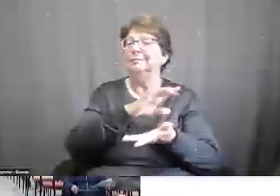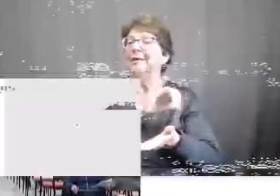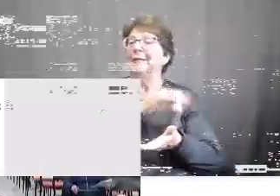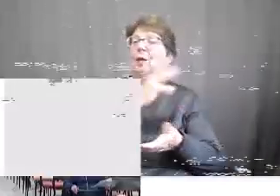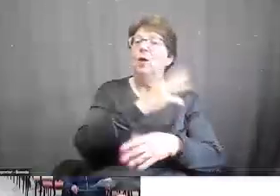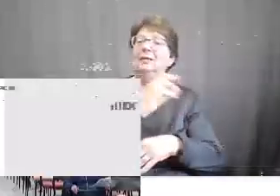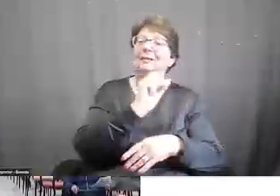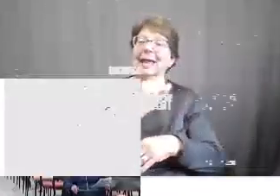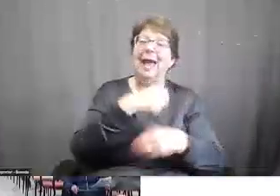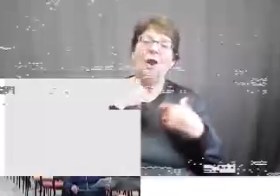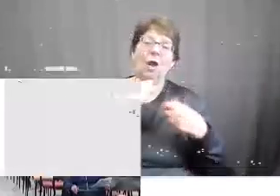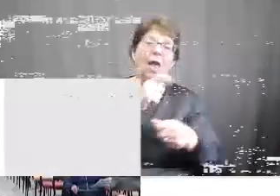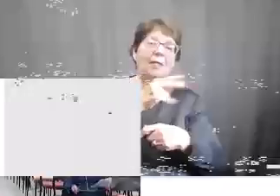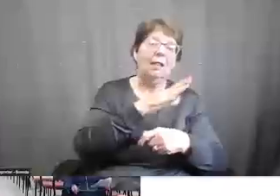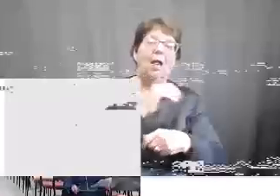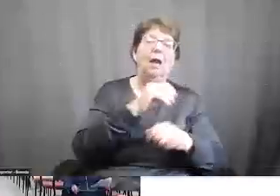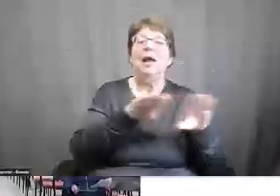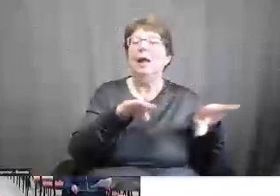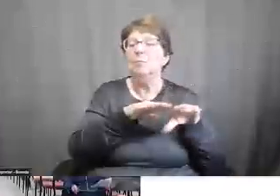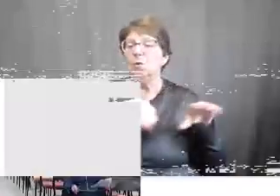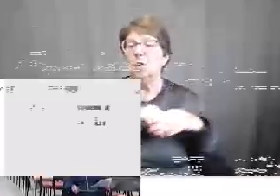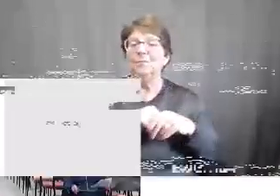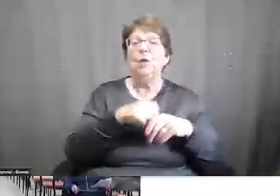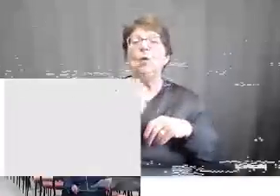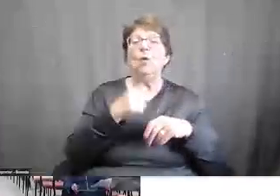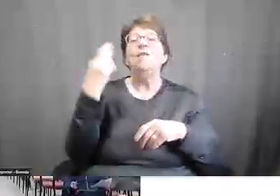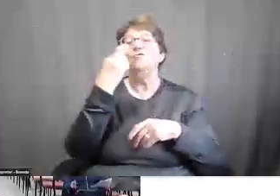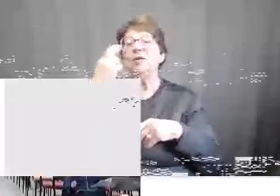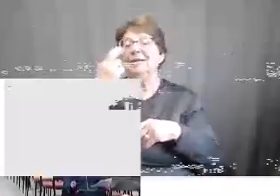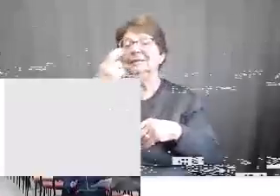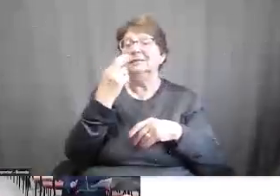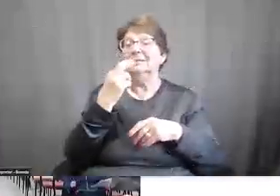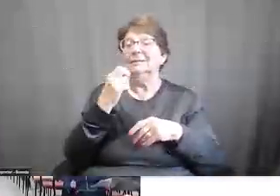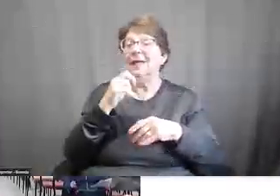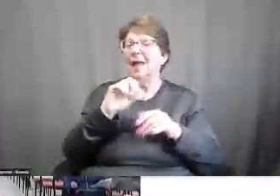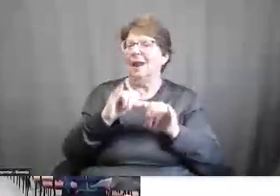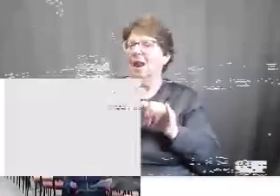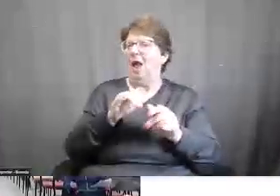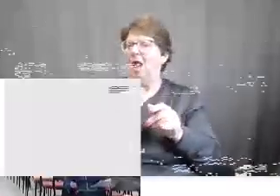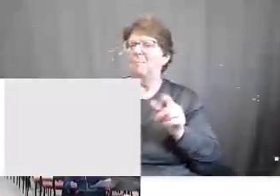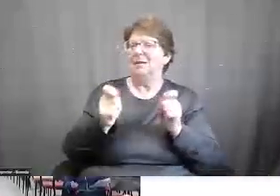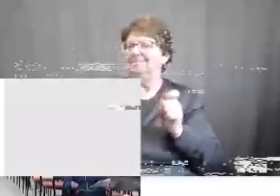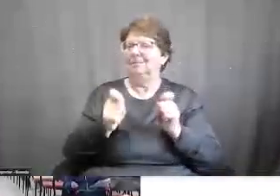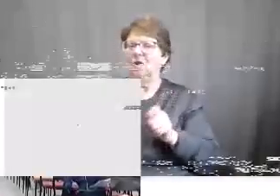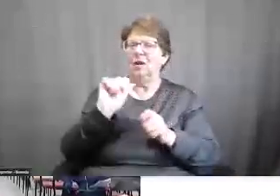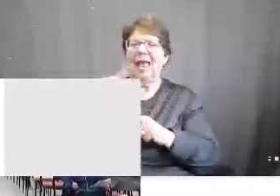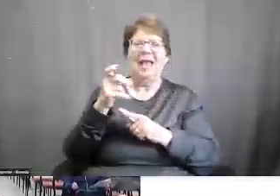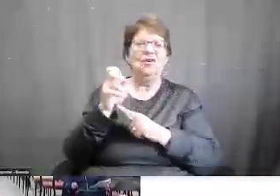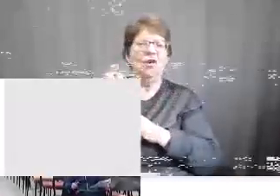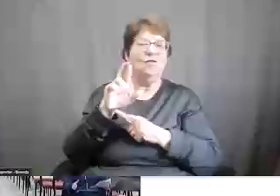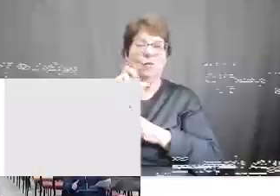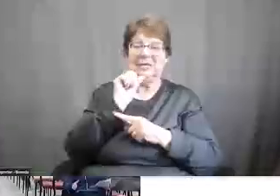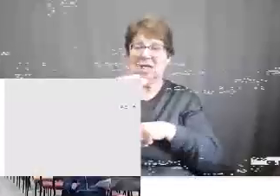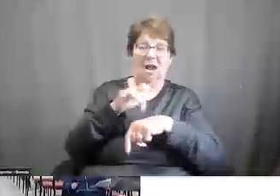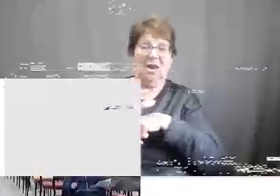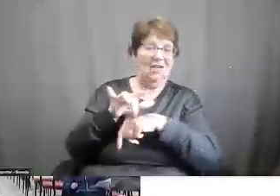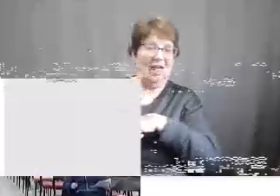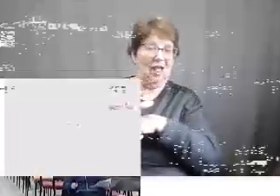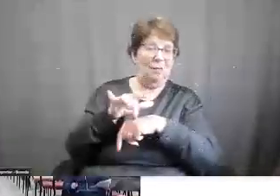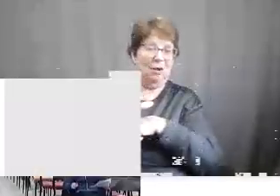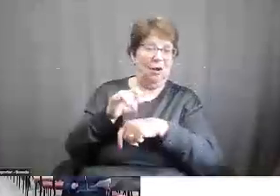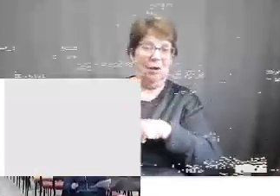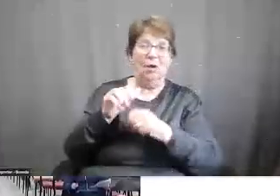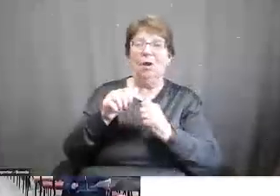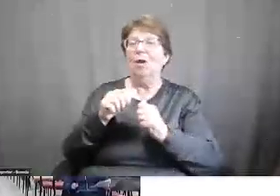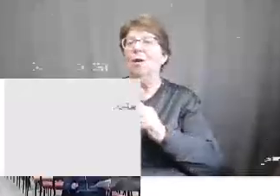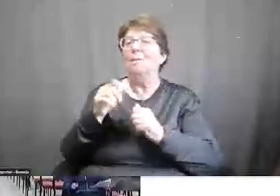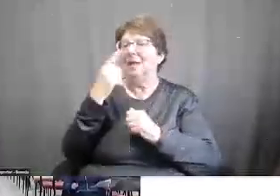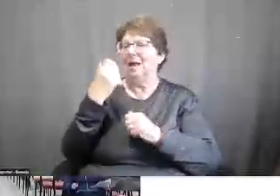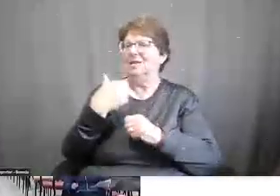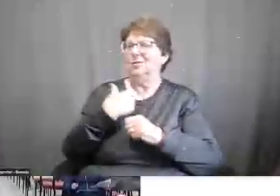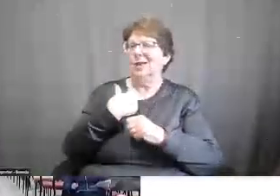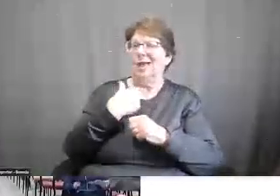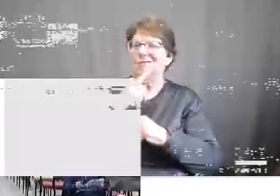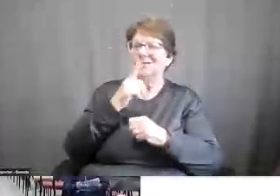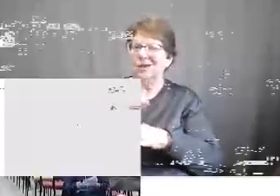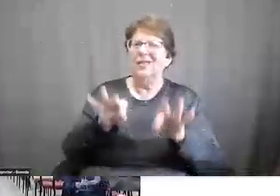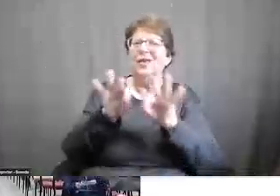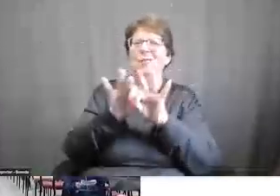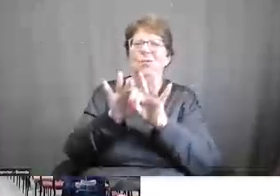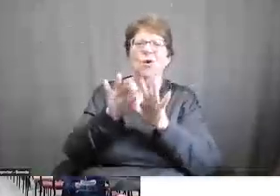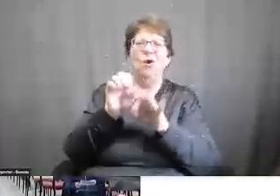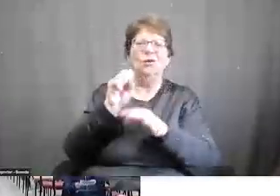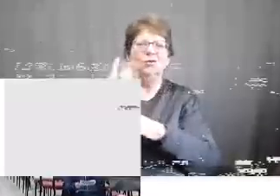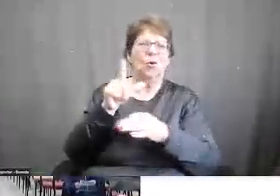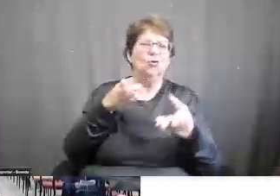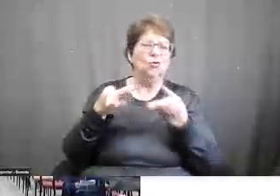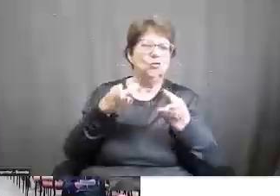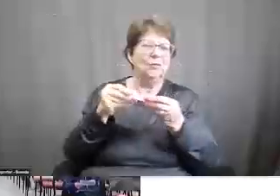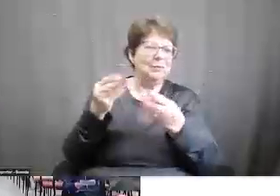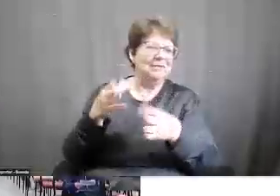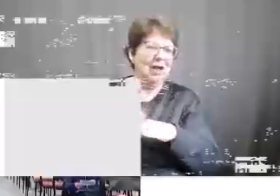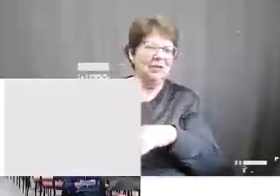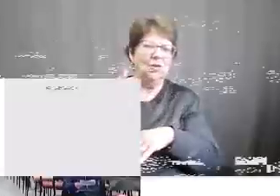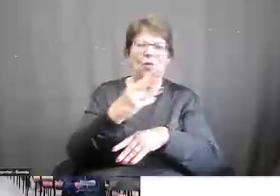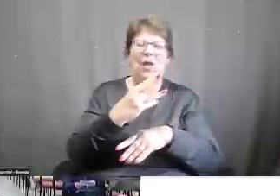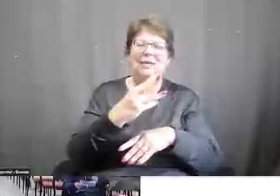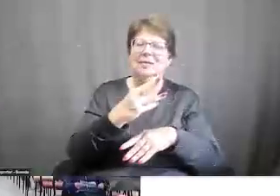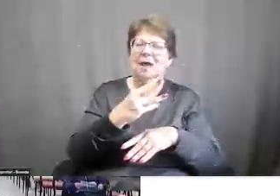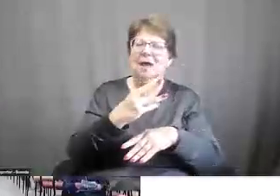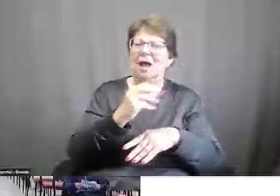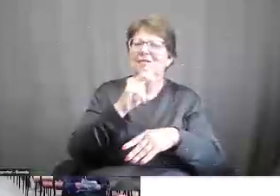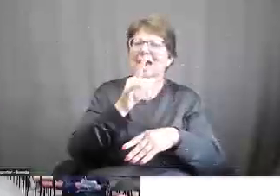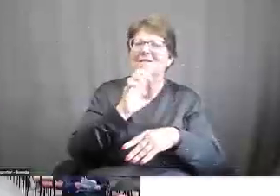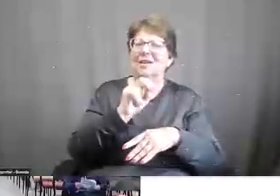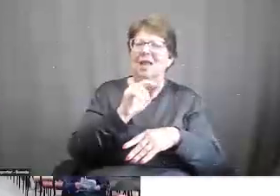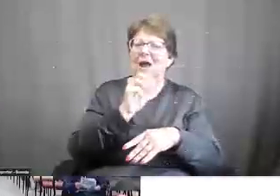Boardroom: One of the reasons that this alignment along Andover, which is the blue line there, wasn't available to us with the four-station build is because we had really important social service providers on the west side of Avalon Way, and we needed to move the alignment south